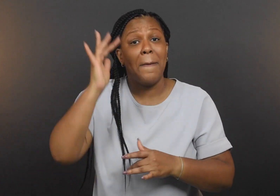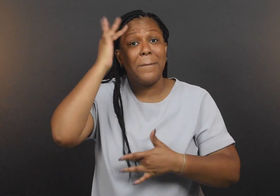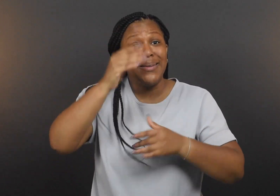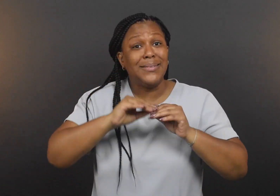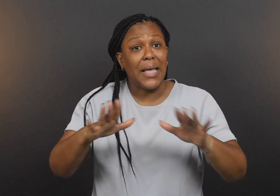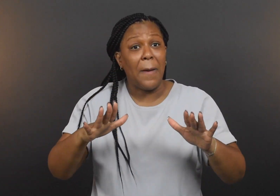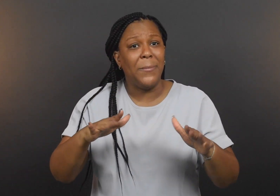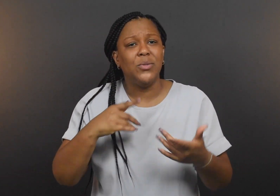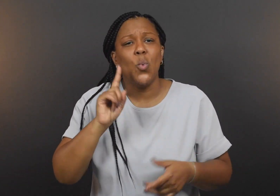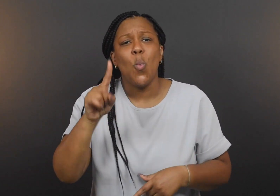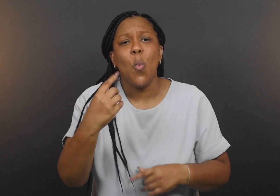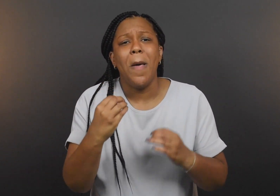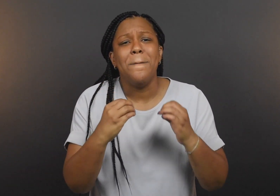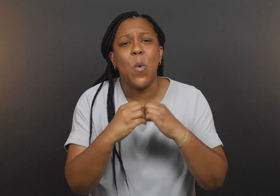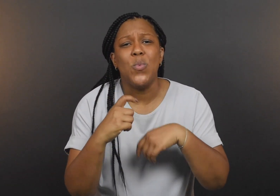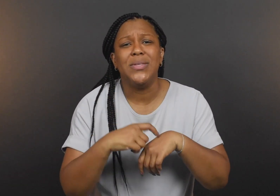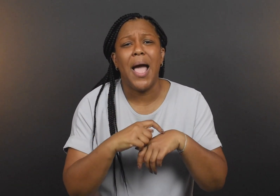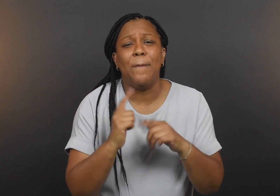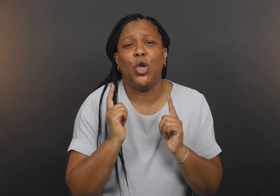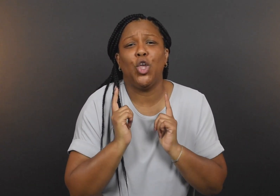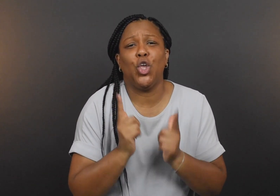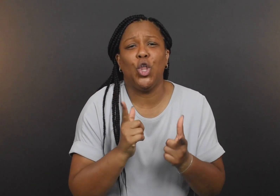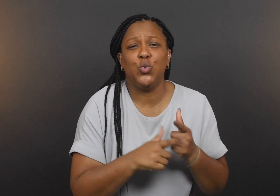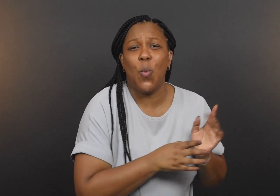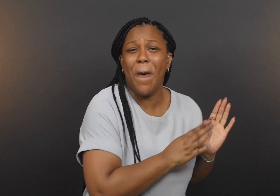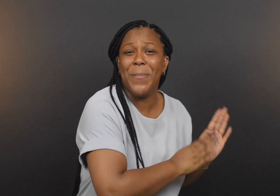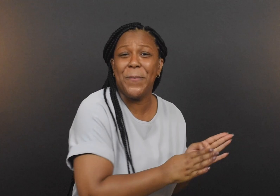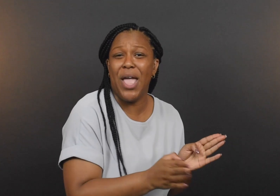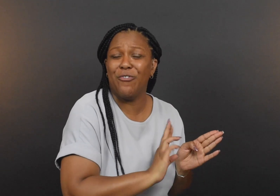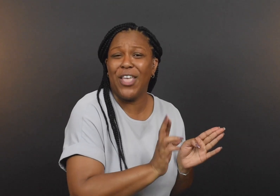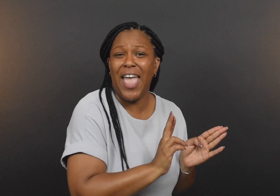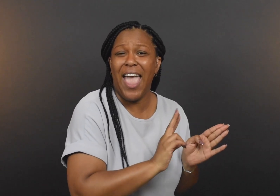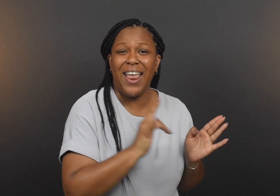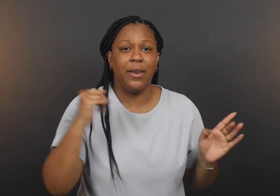In this pandemic, there was more time early on to prepare,” Dale